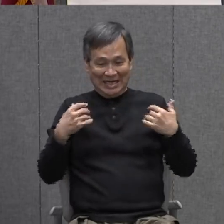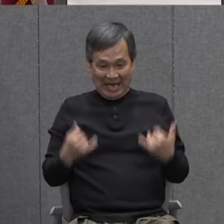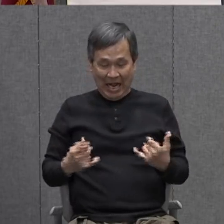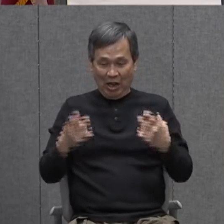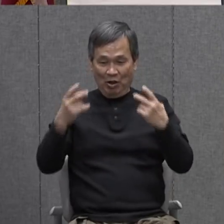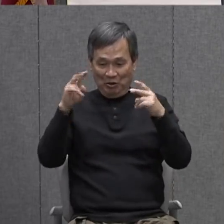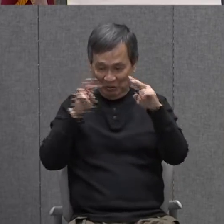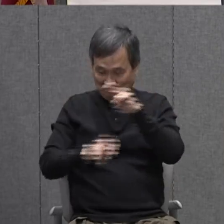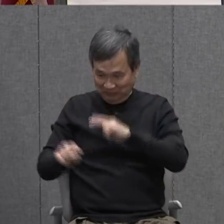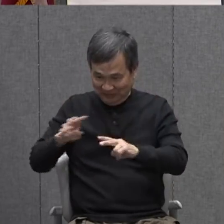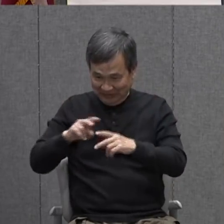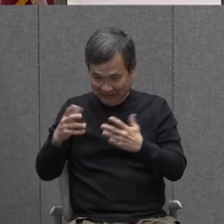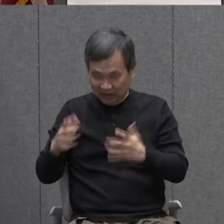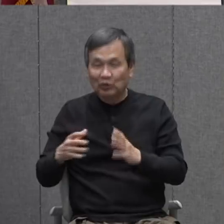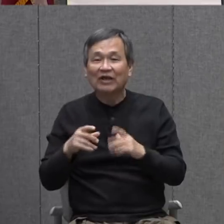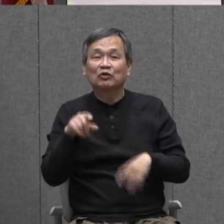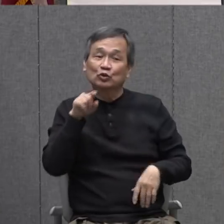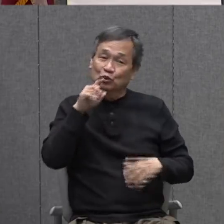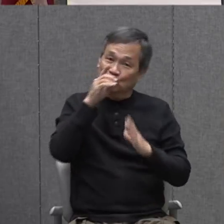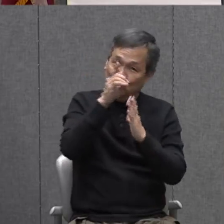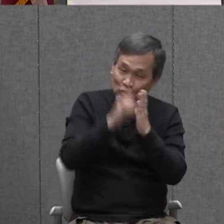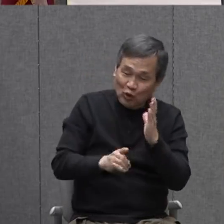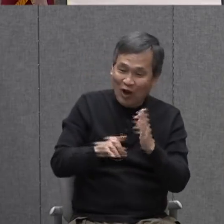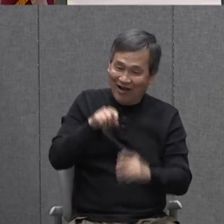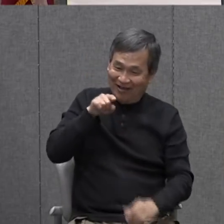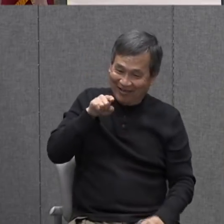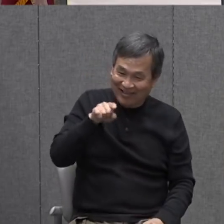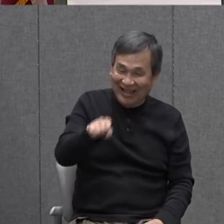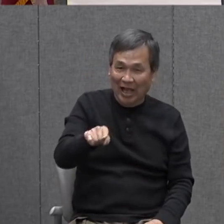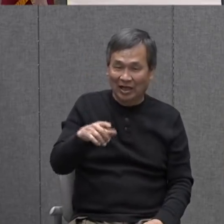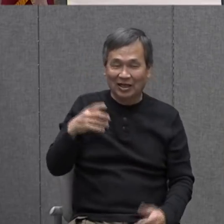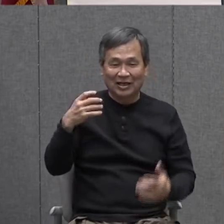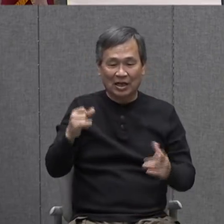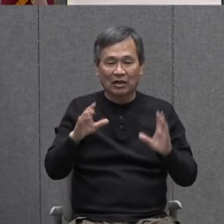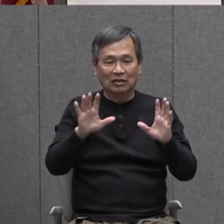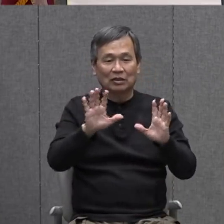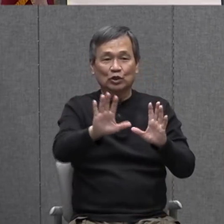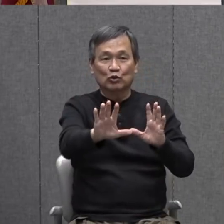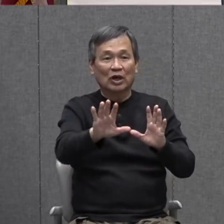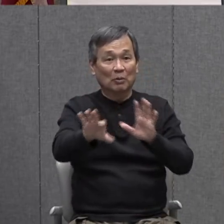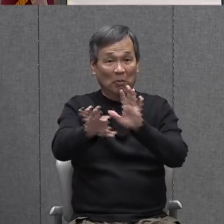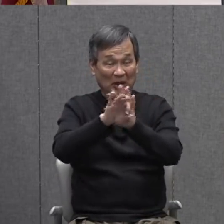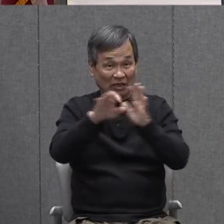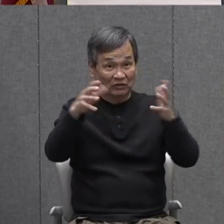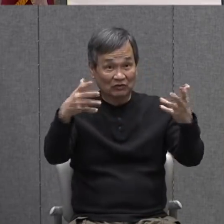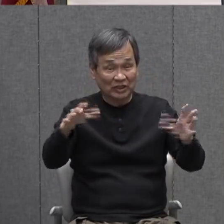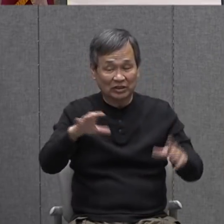So in front of you, you want to set your object down so that you can see it.